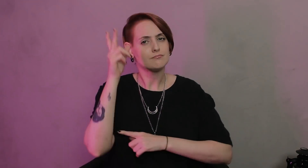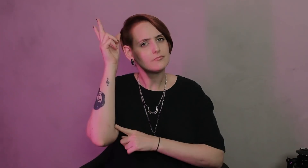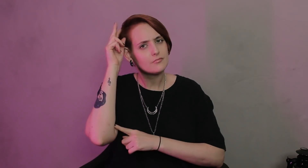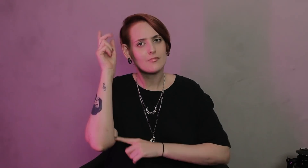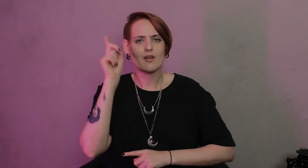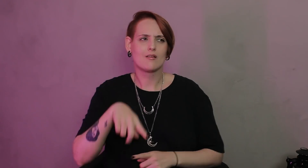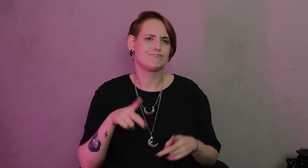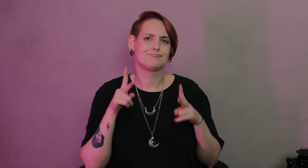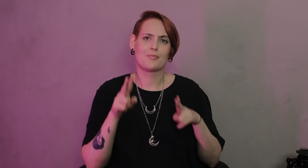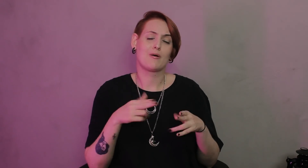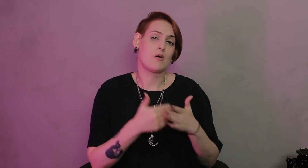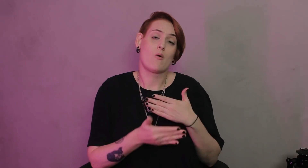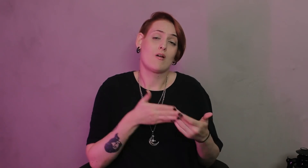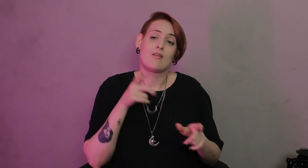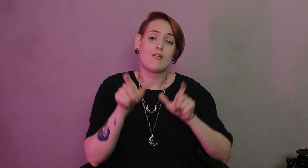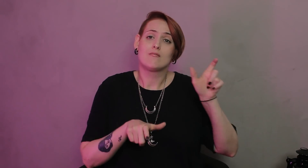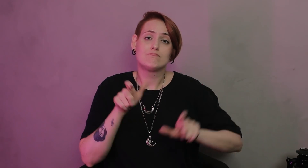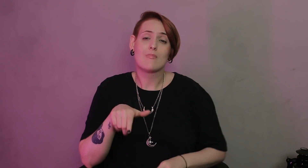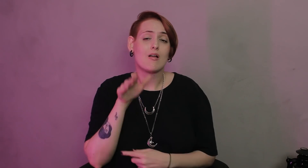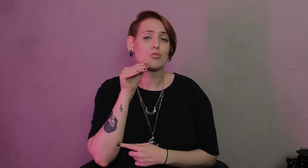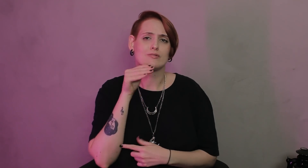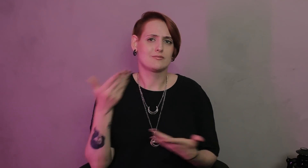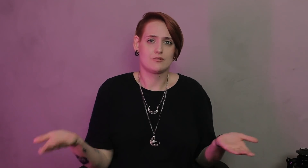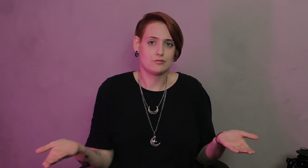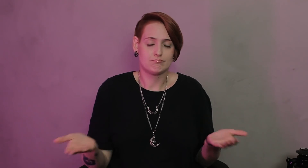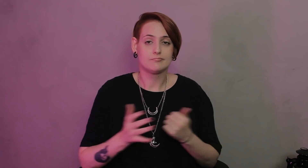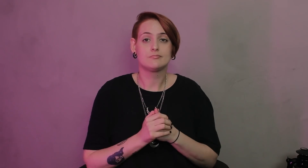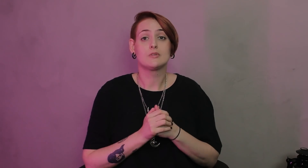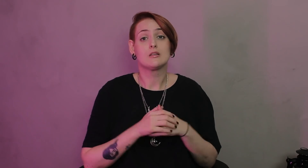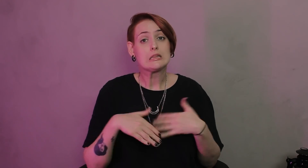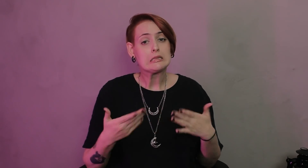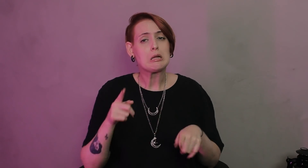The young woman was like any other teenager,